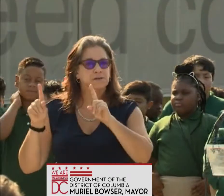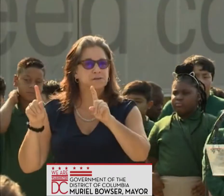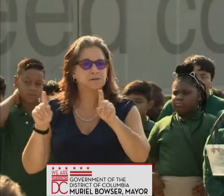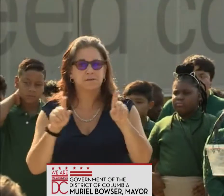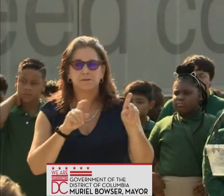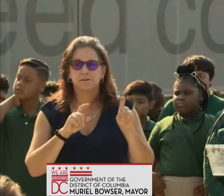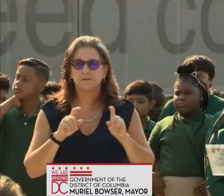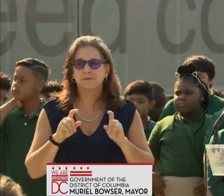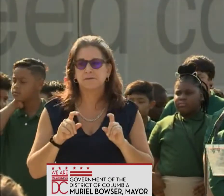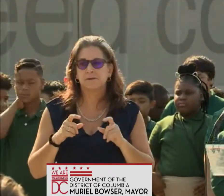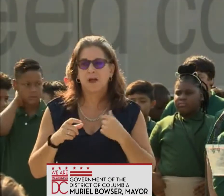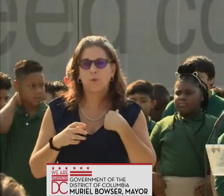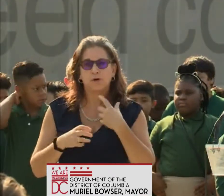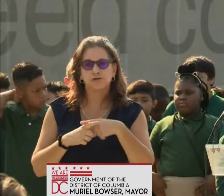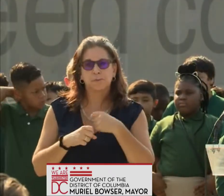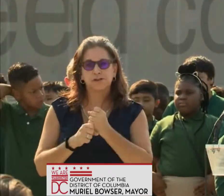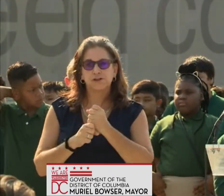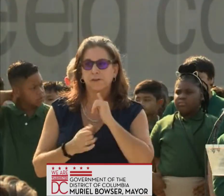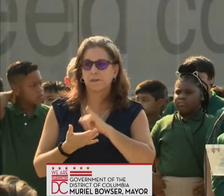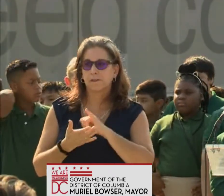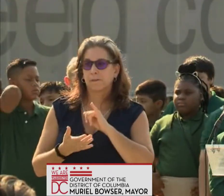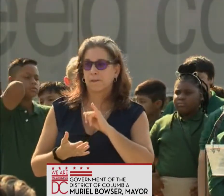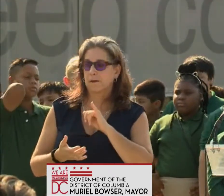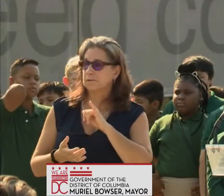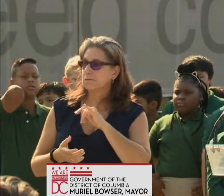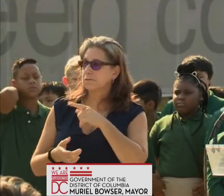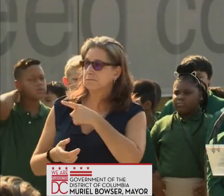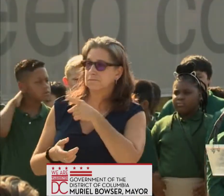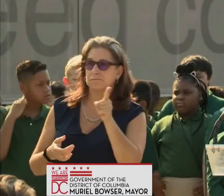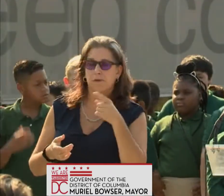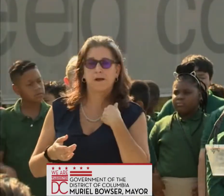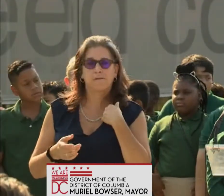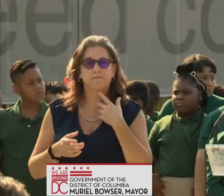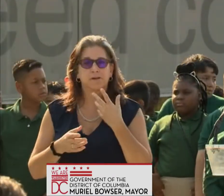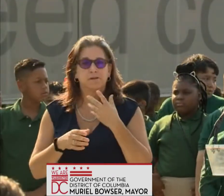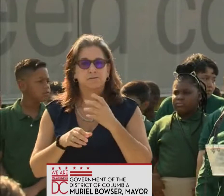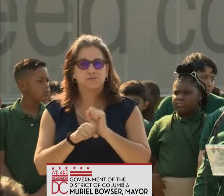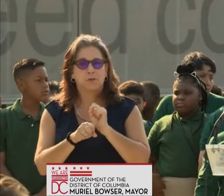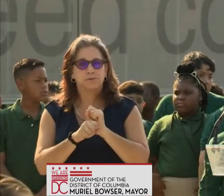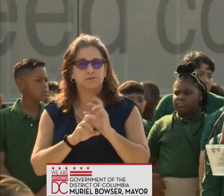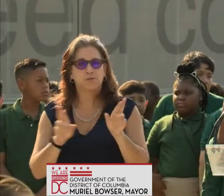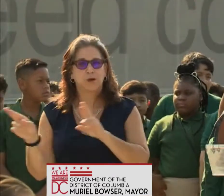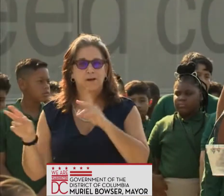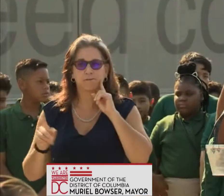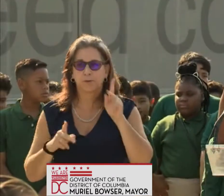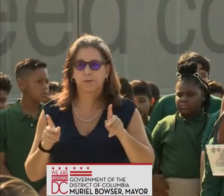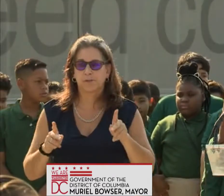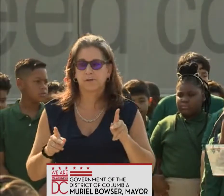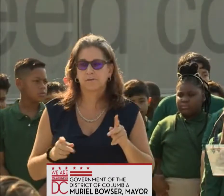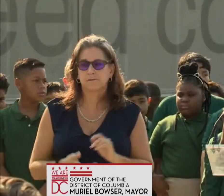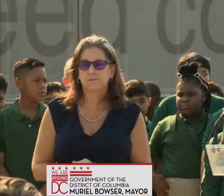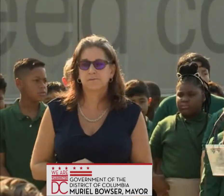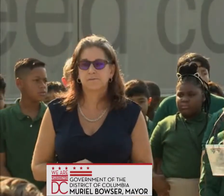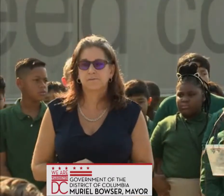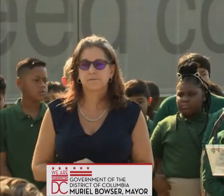I'm proud to say that Murray Reid saw significant gains on the park including